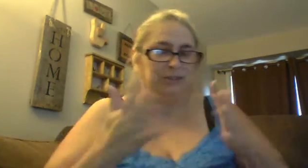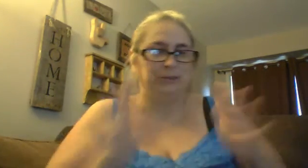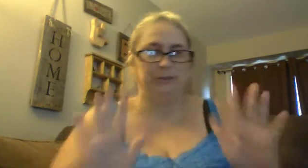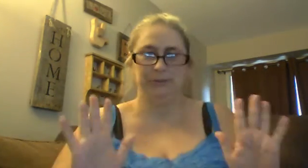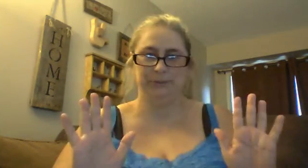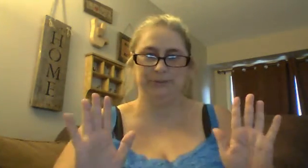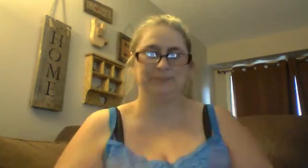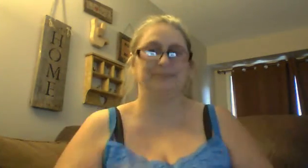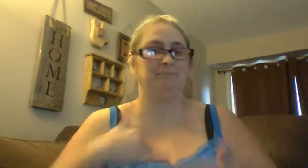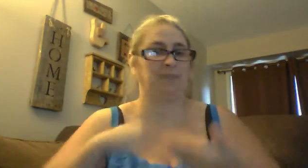Finished Project... (whew)